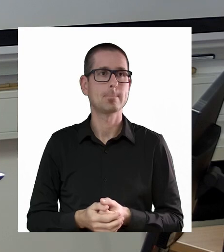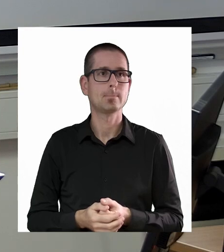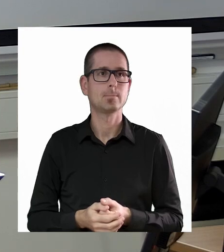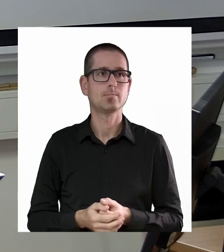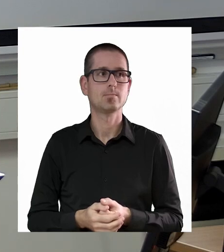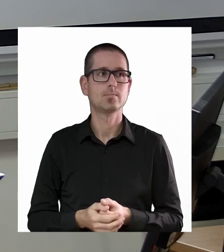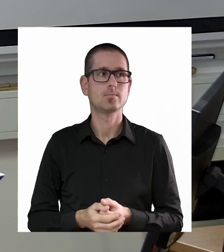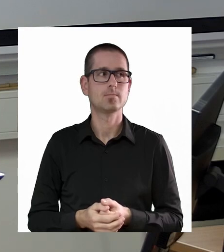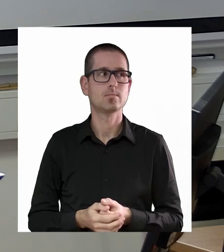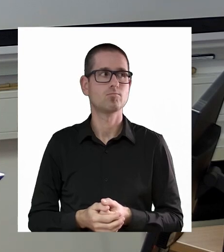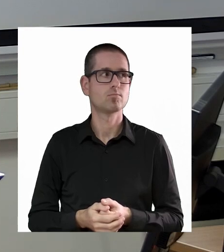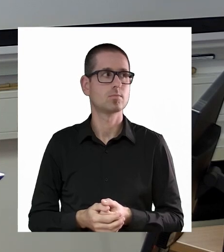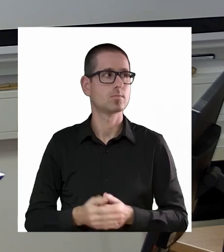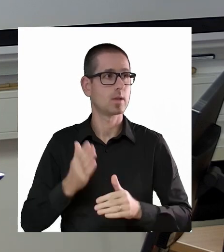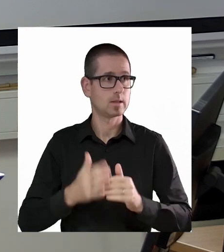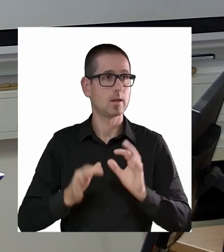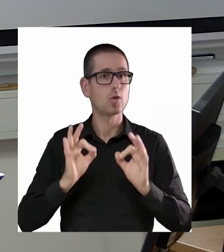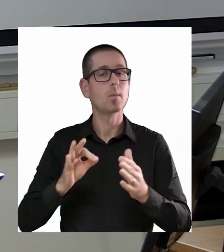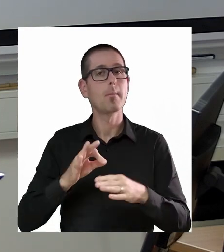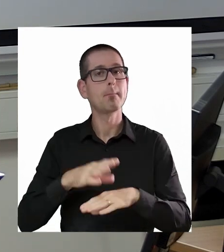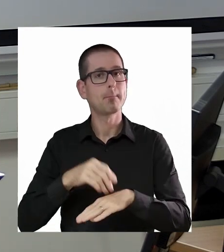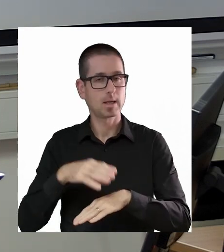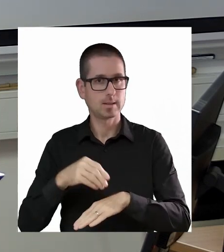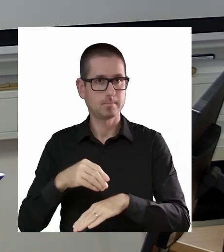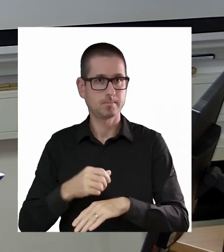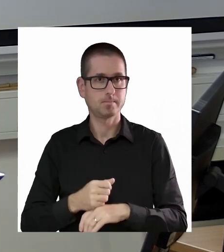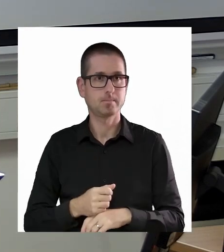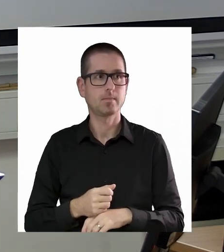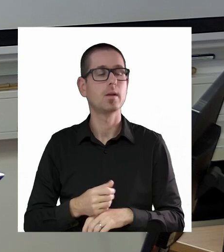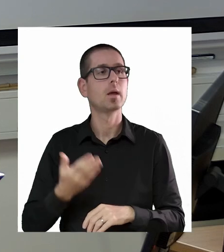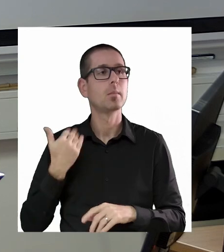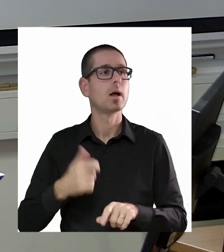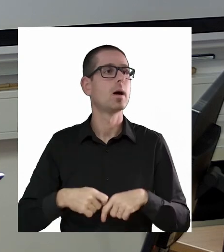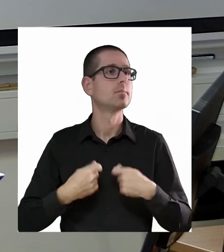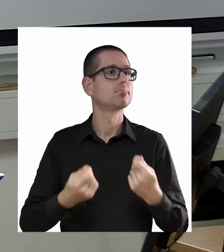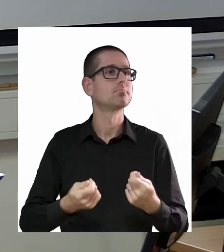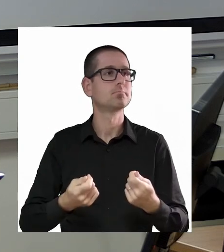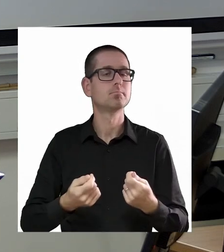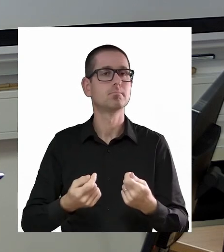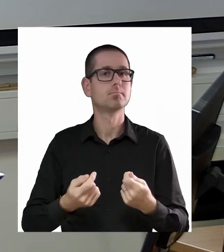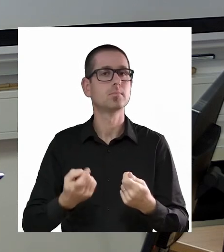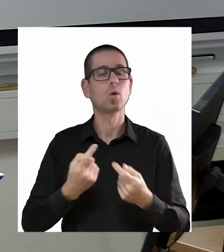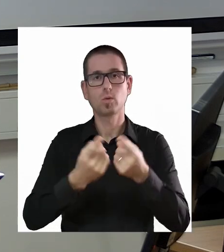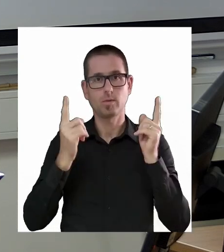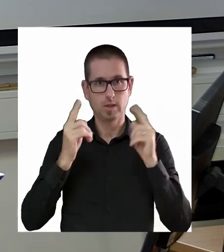last good practise was provided by University of Maribor